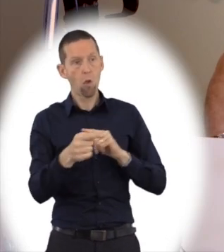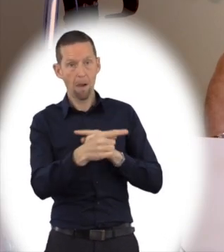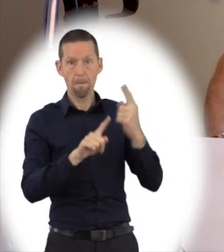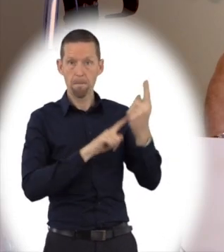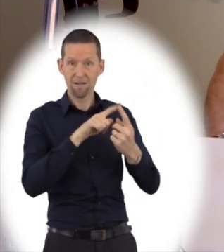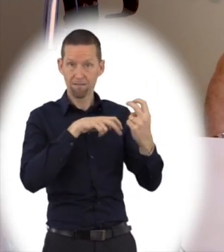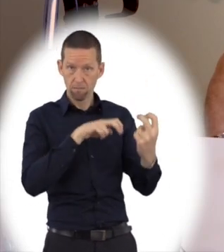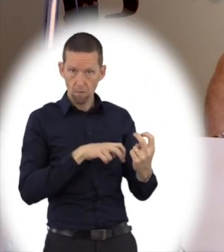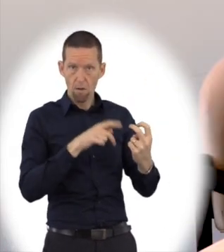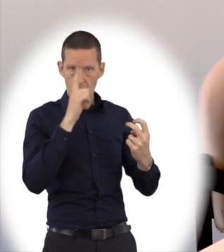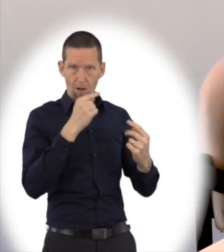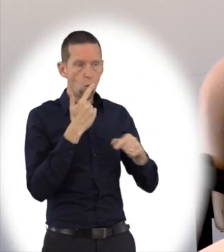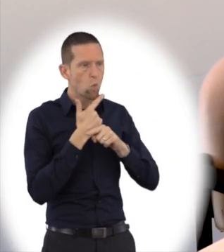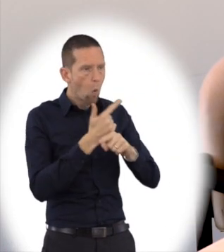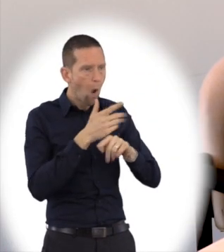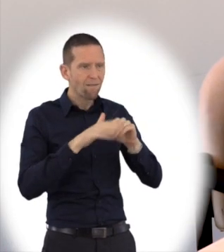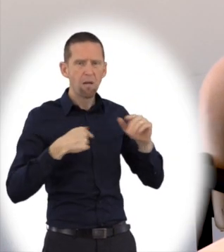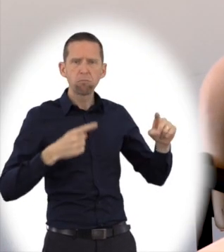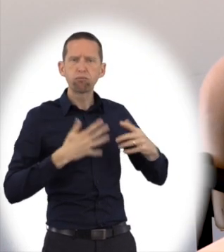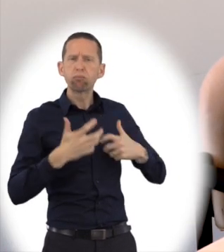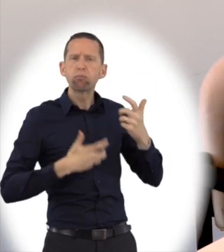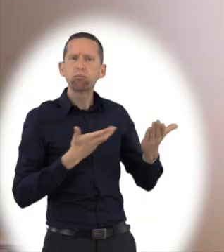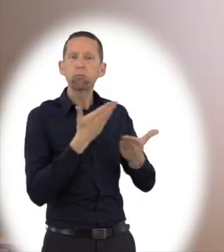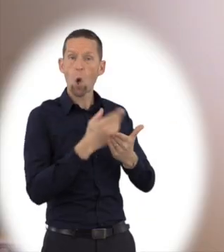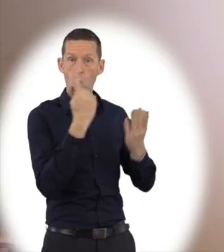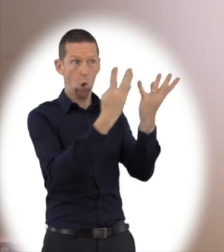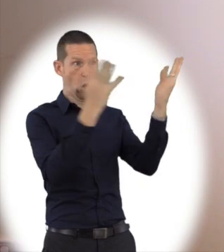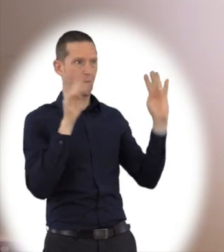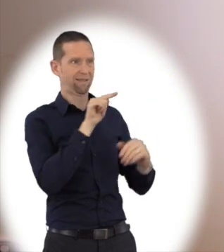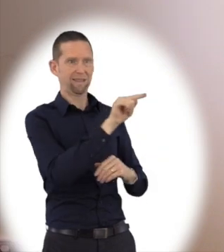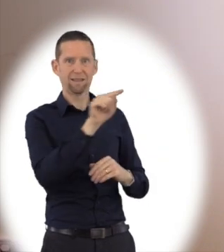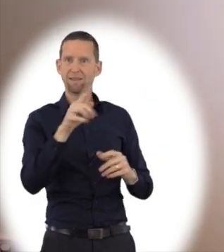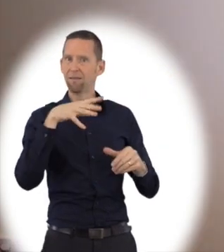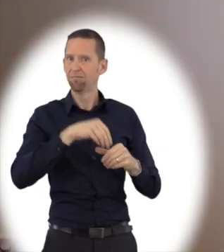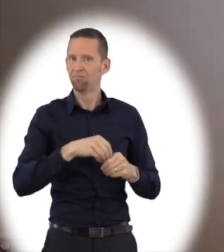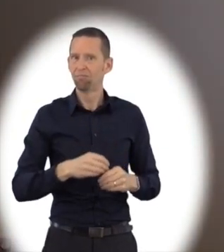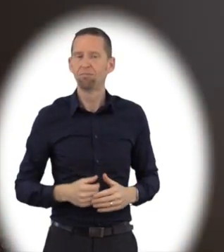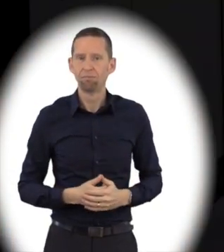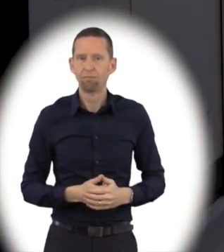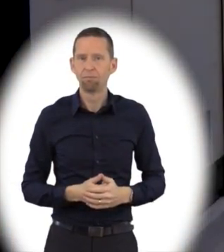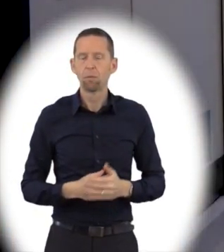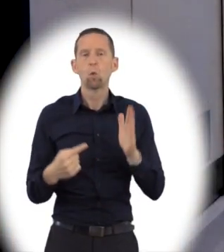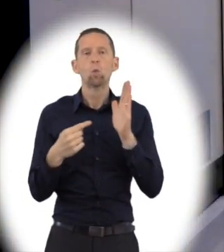a meeting room where you will be able to talk about your dispute with the people involved.